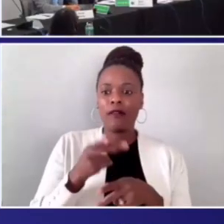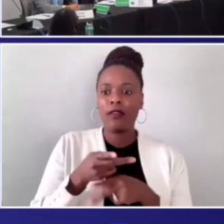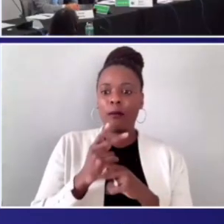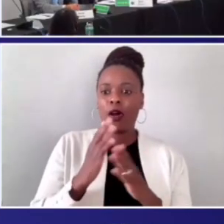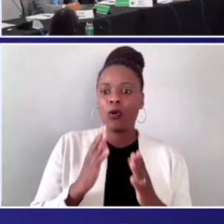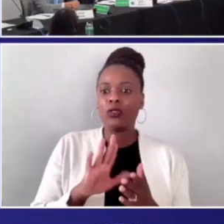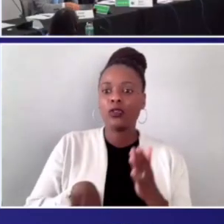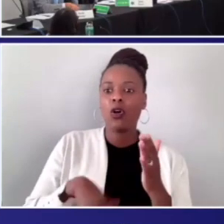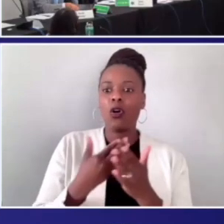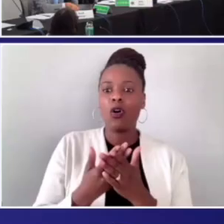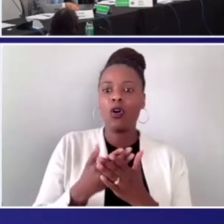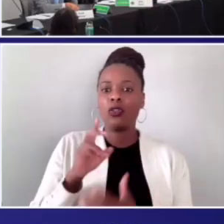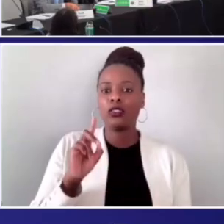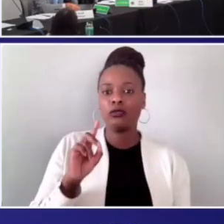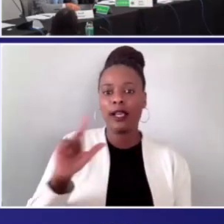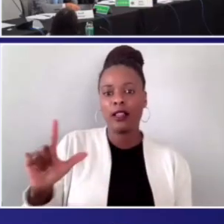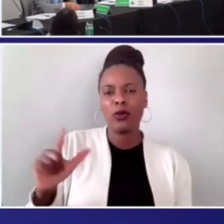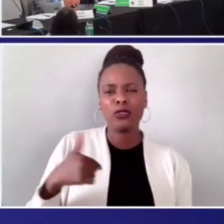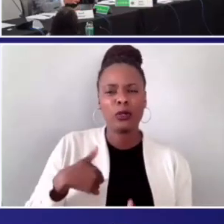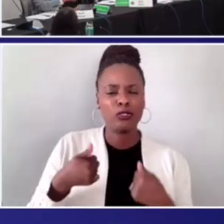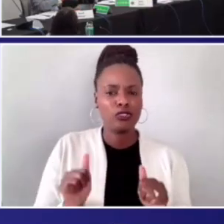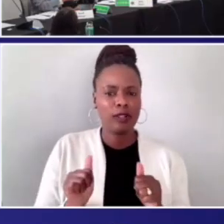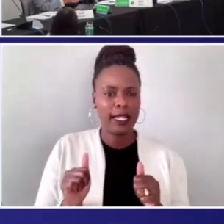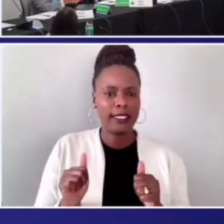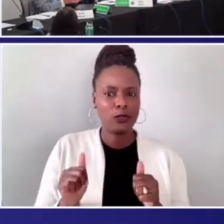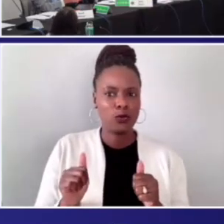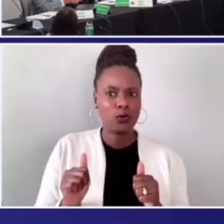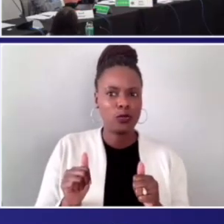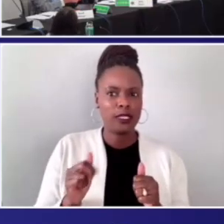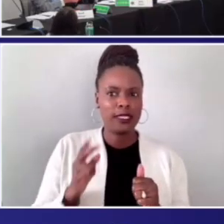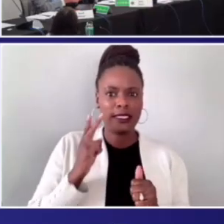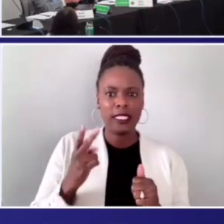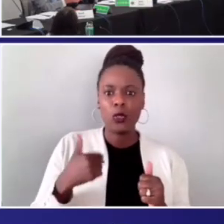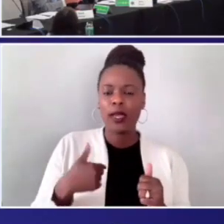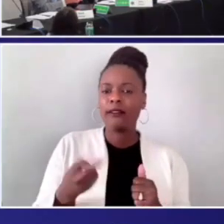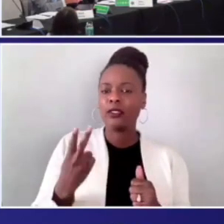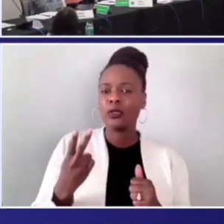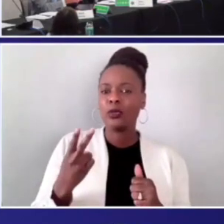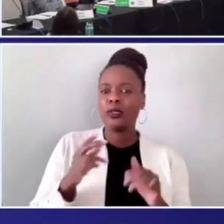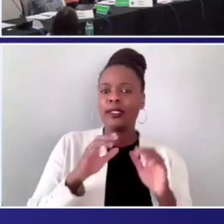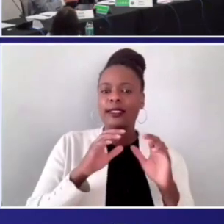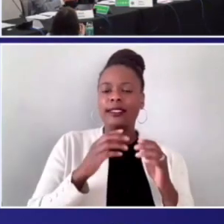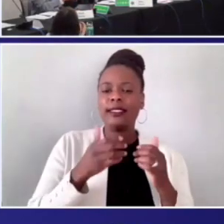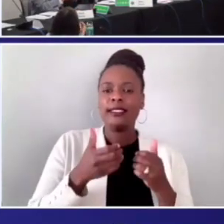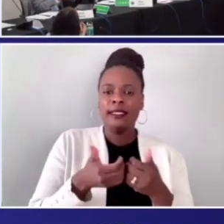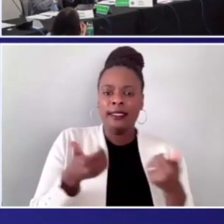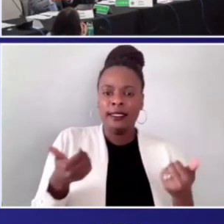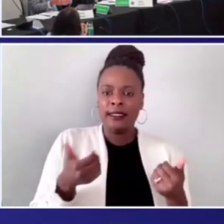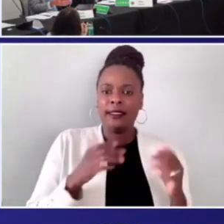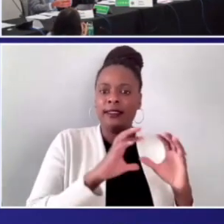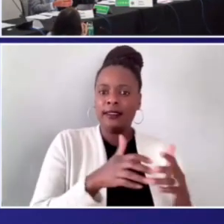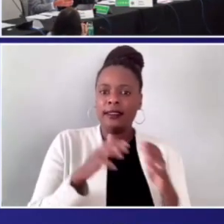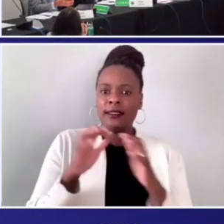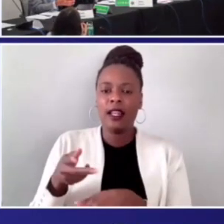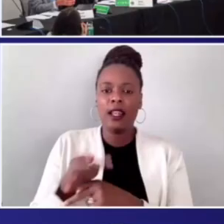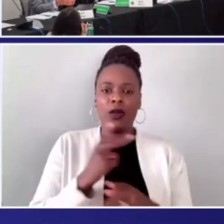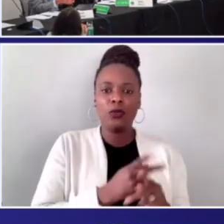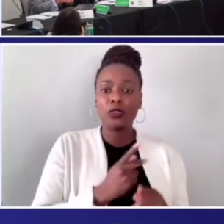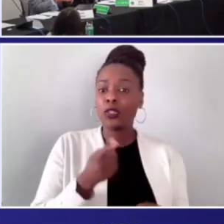So what I -- I guess what I was trying to get at is you've got two different sets of loans, two different repayment starts,